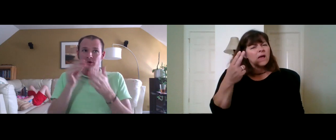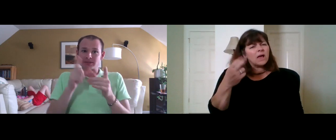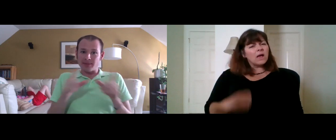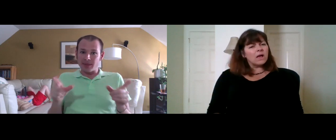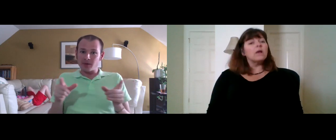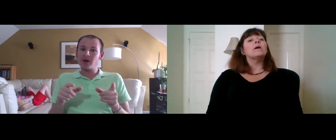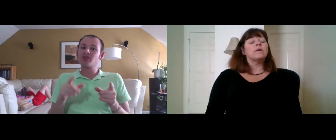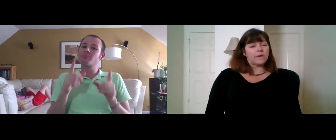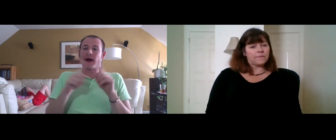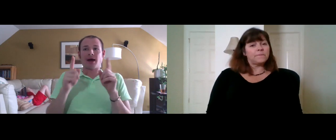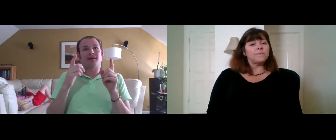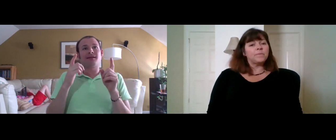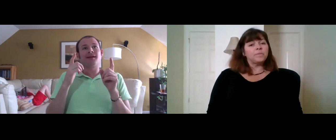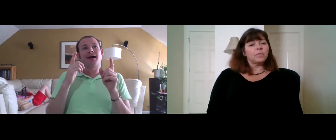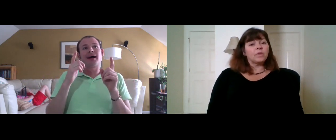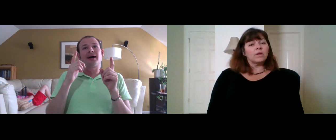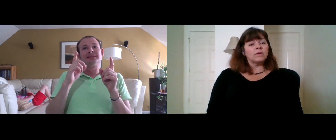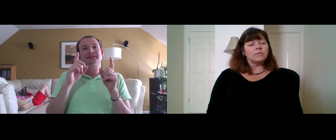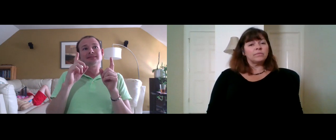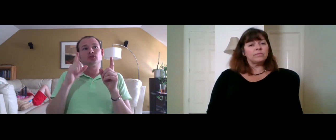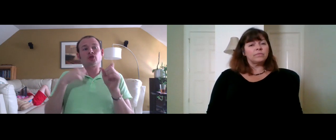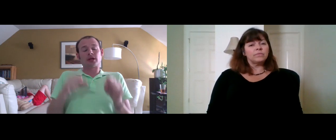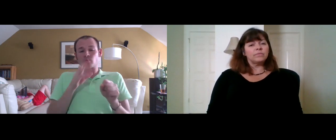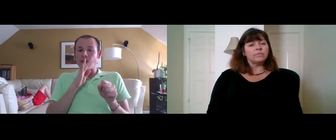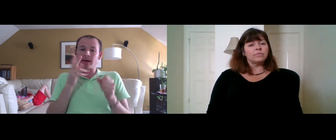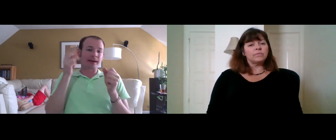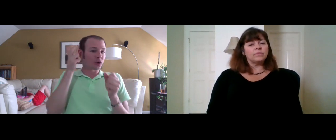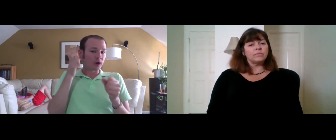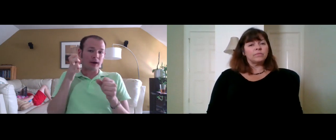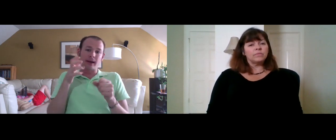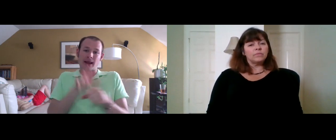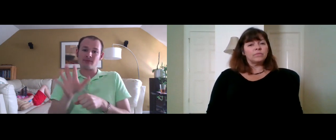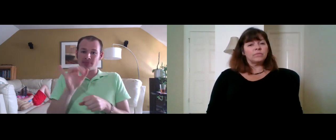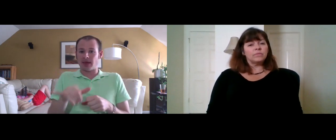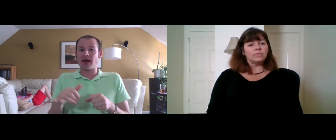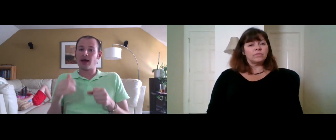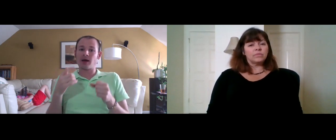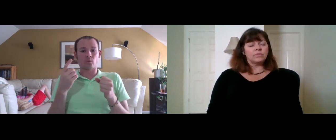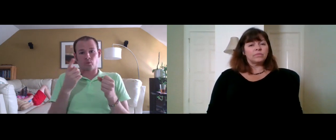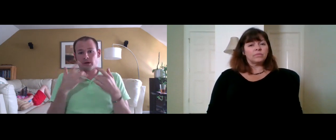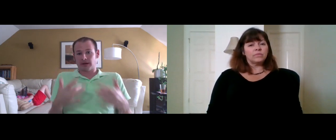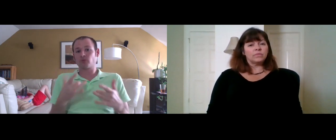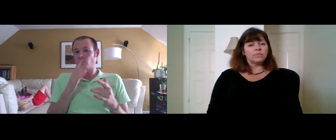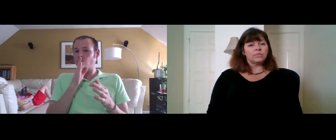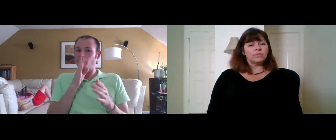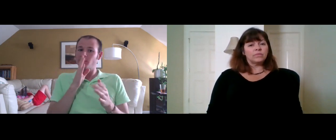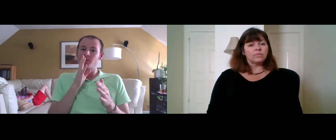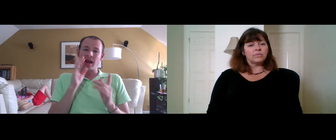My parents learned sign language But we could talk and hear enough